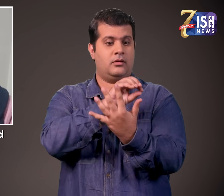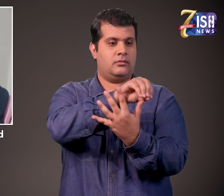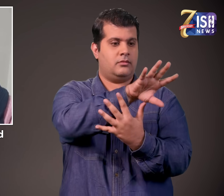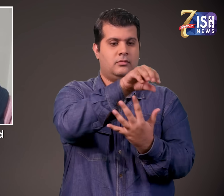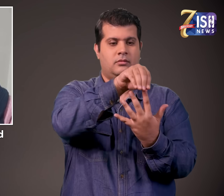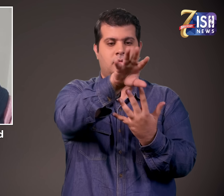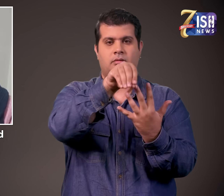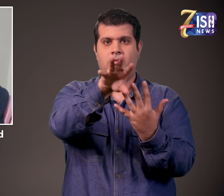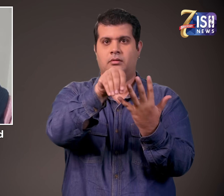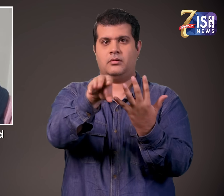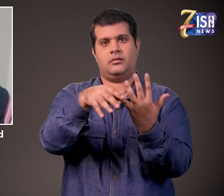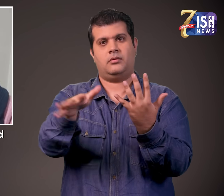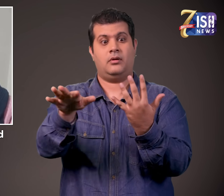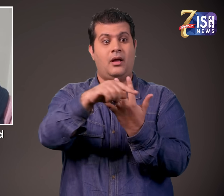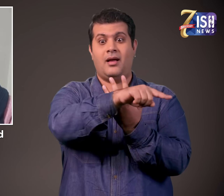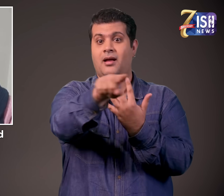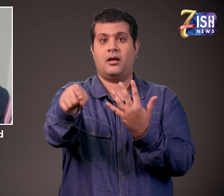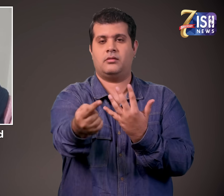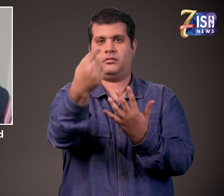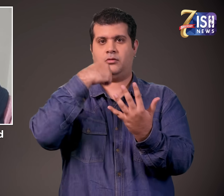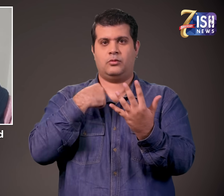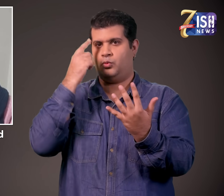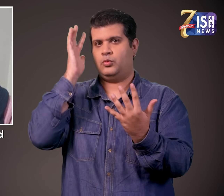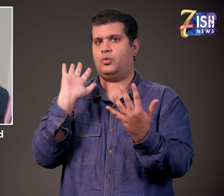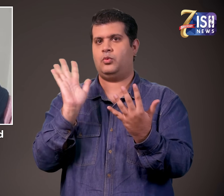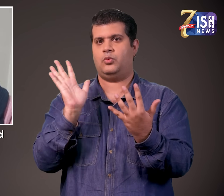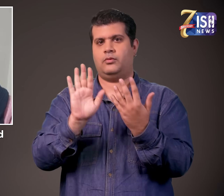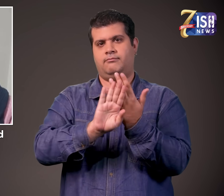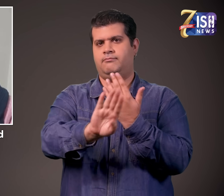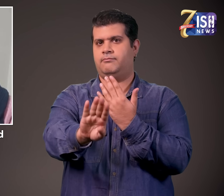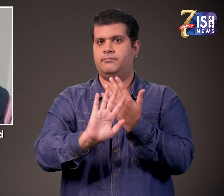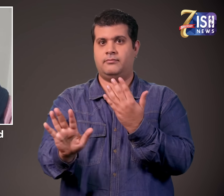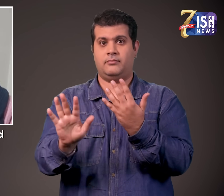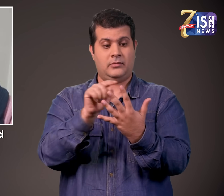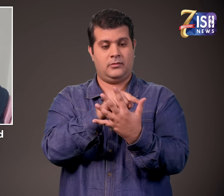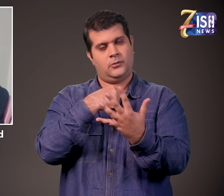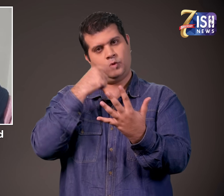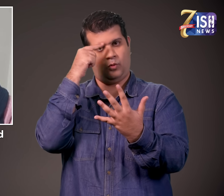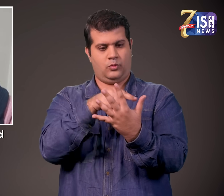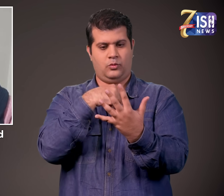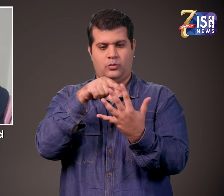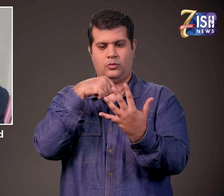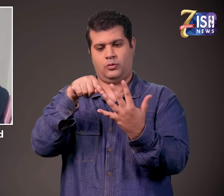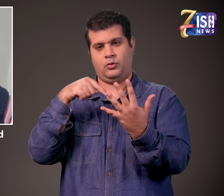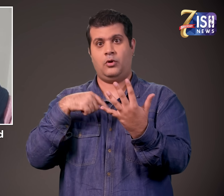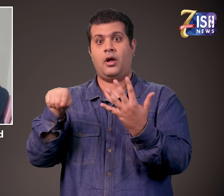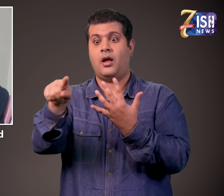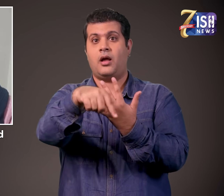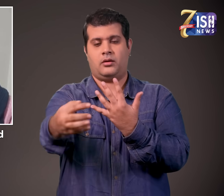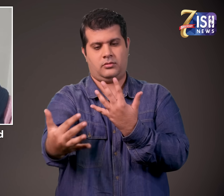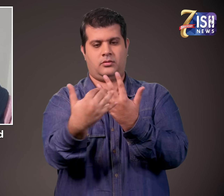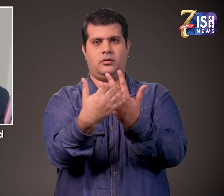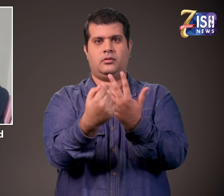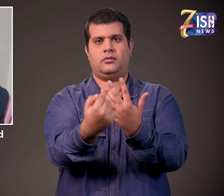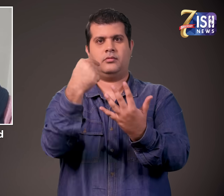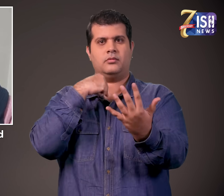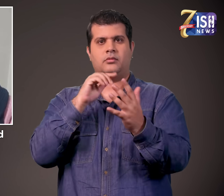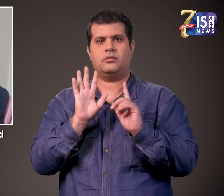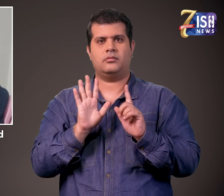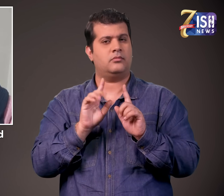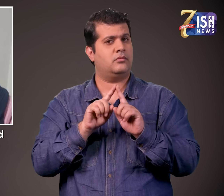Other members never contacted Shaheen directly; they communicated through the team leader, who was the only one she spoke to